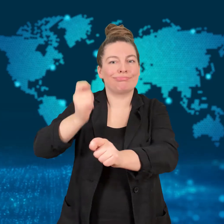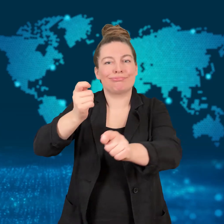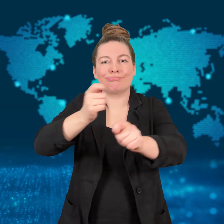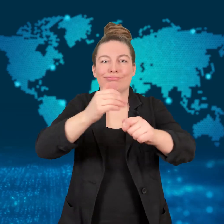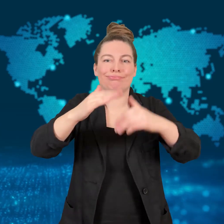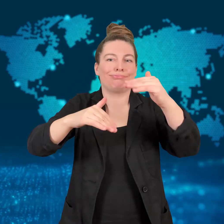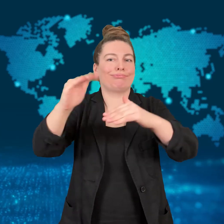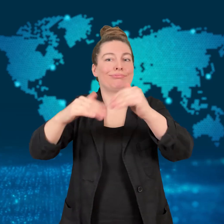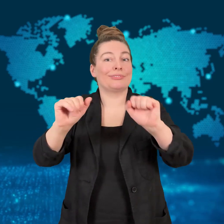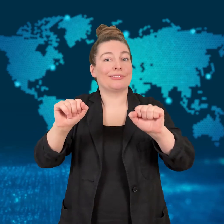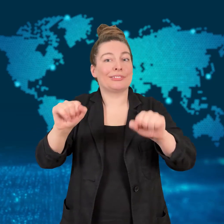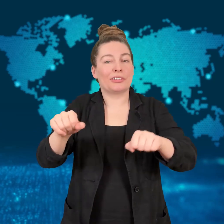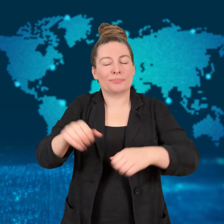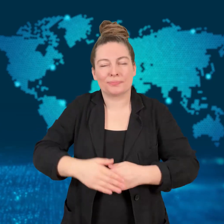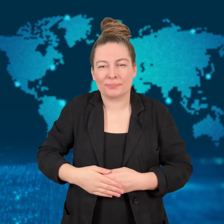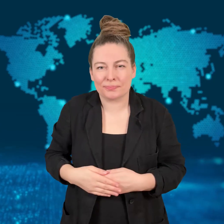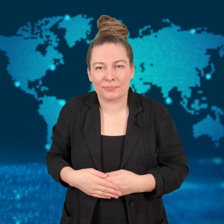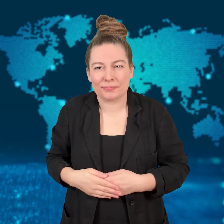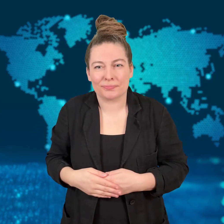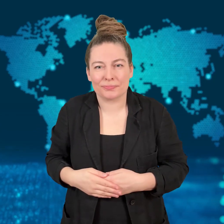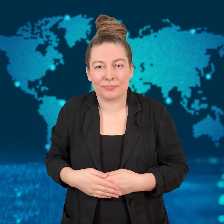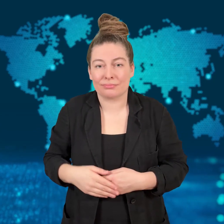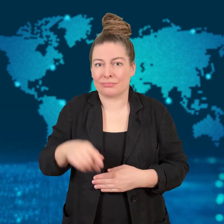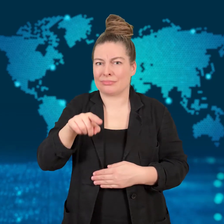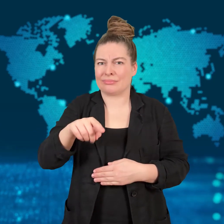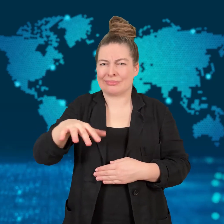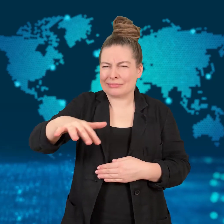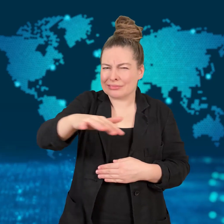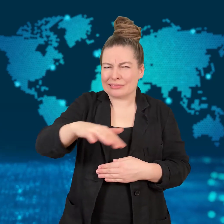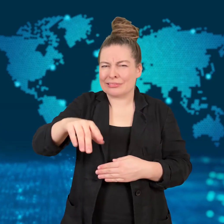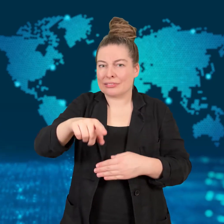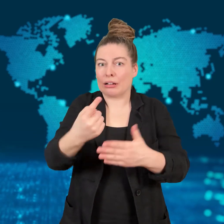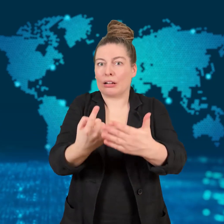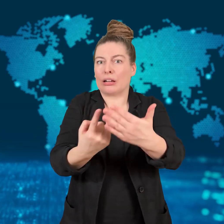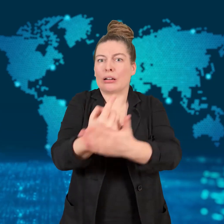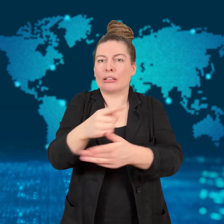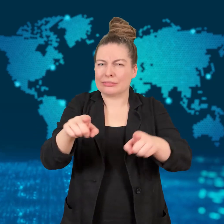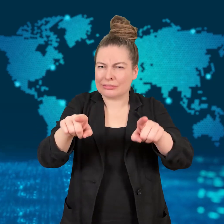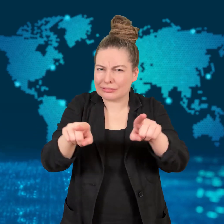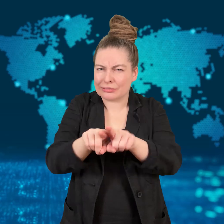There was a similar situation in Plymouth,